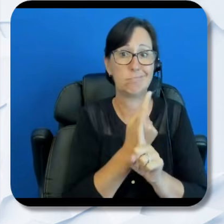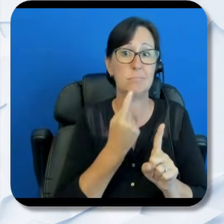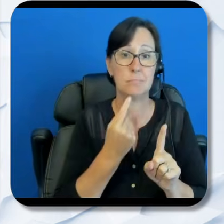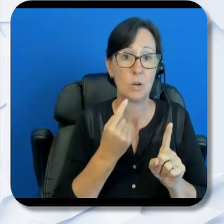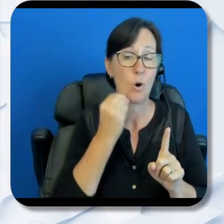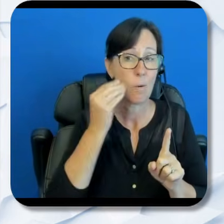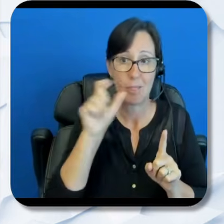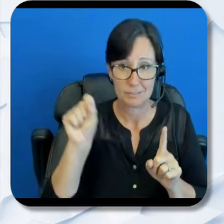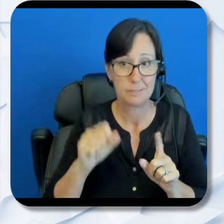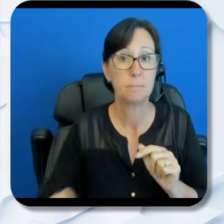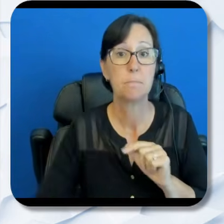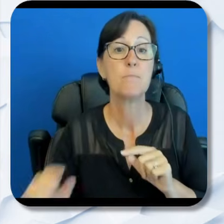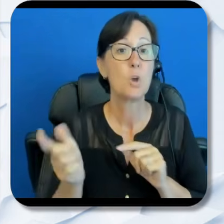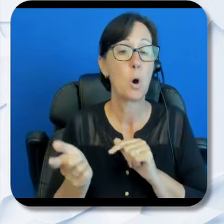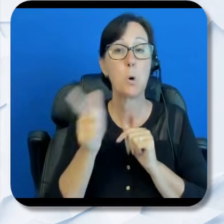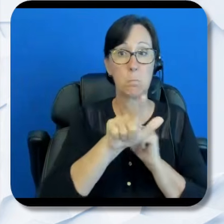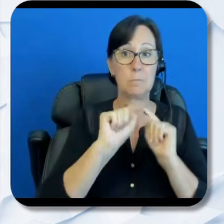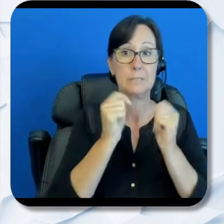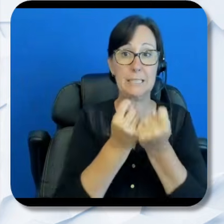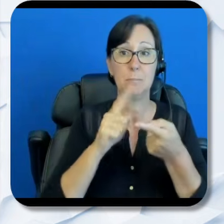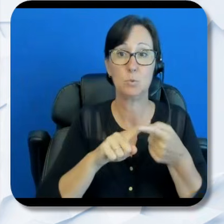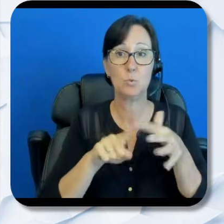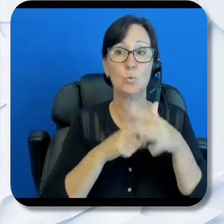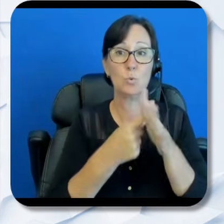let me turn it over to our team to tee up a video